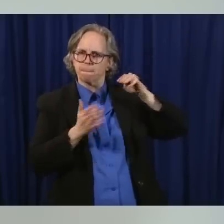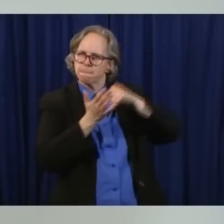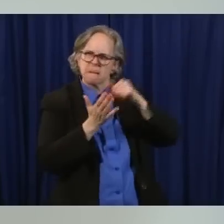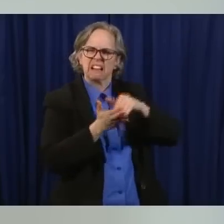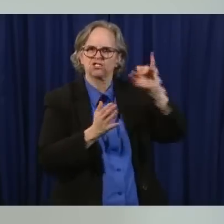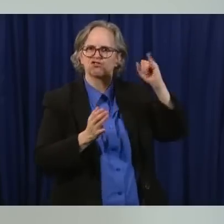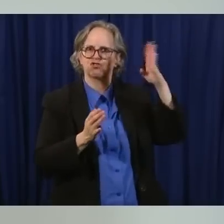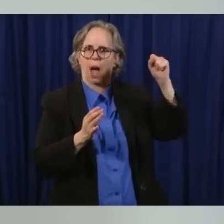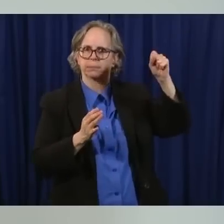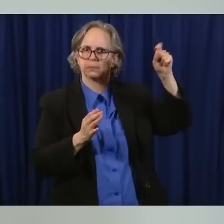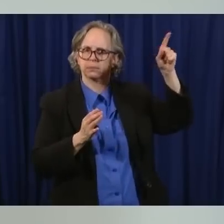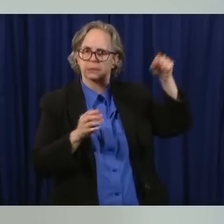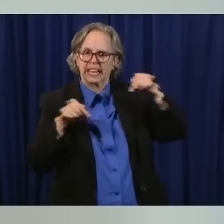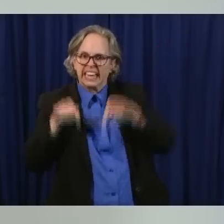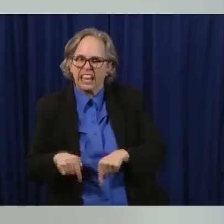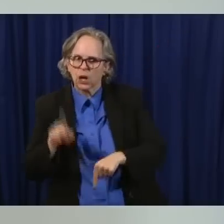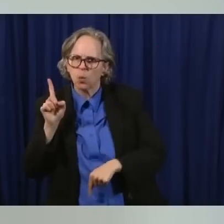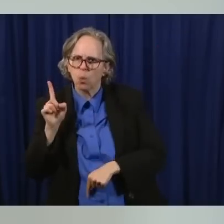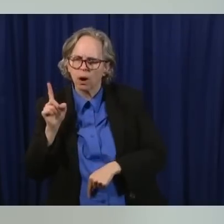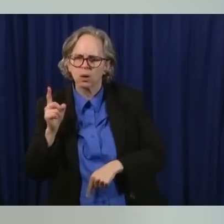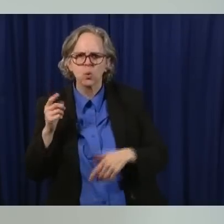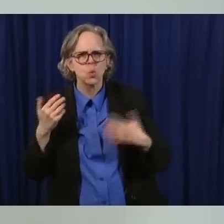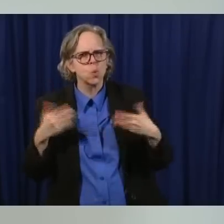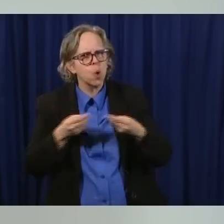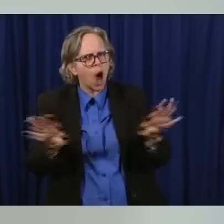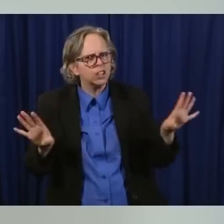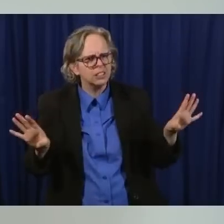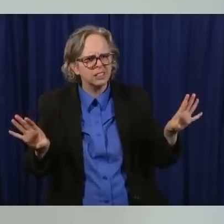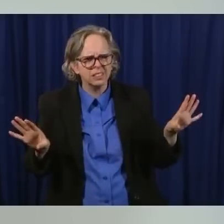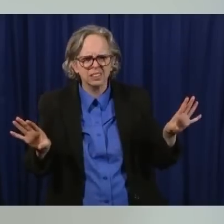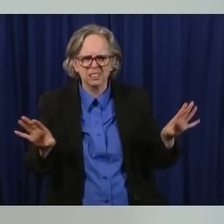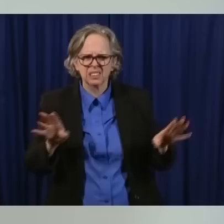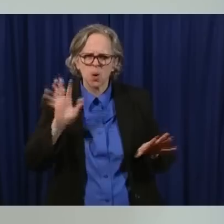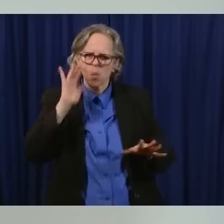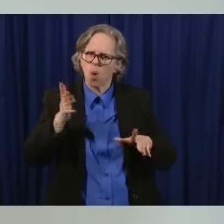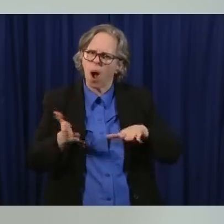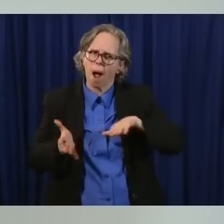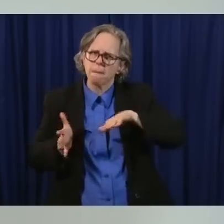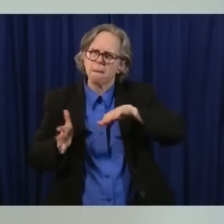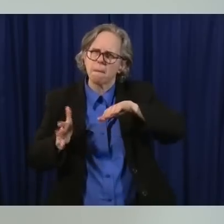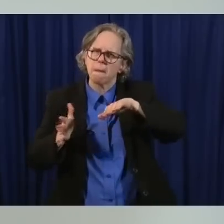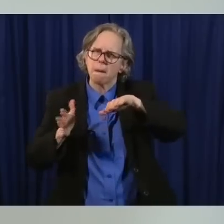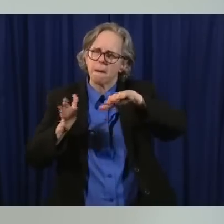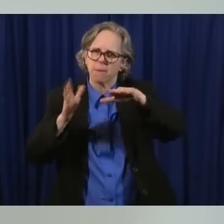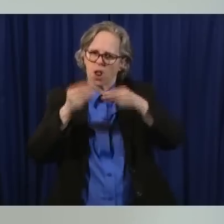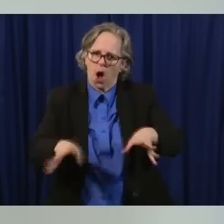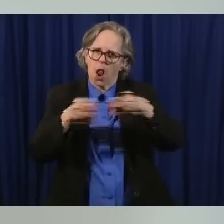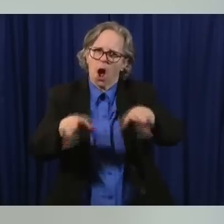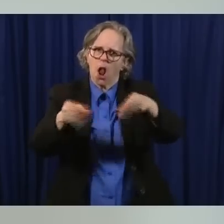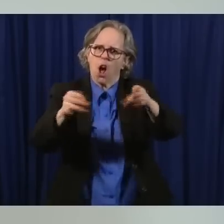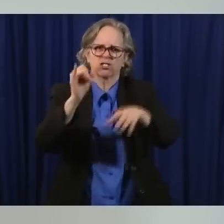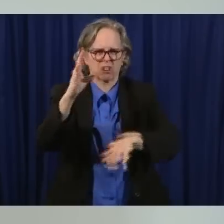NATIONALLY, THAT NUMBER IS WELL OVER 25 MILLION, IT WILL BE BY THE NEXT TIME THE JOB NUMBERS